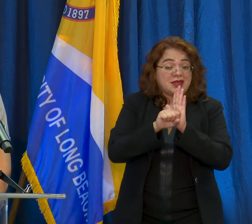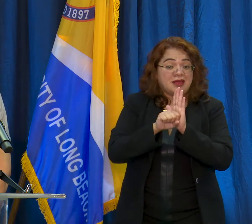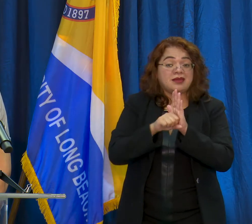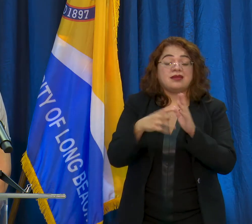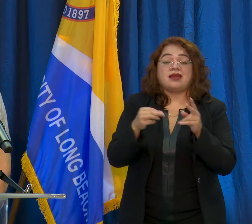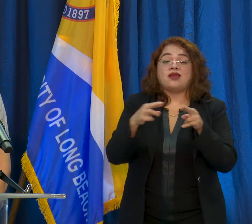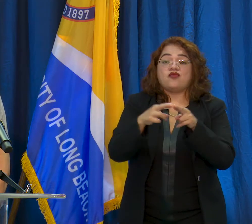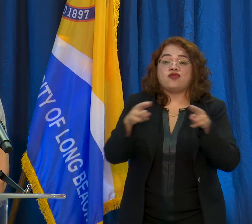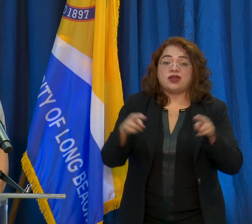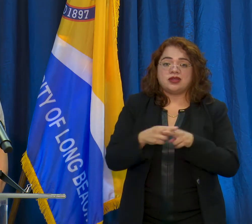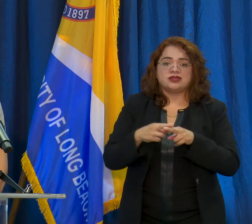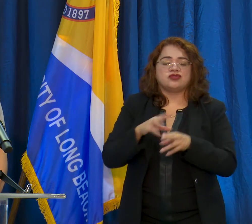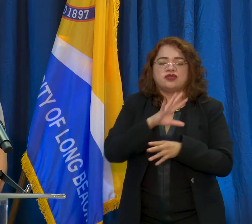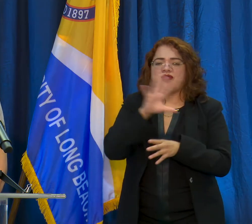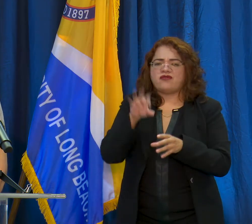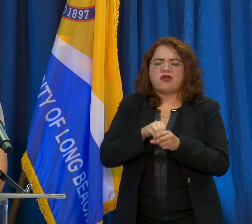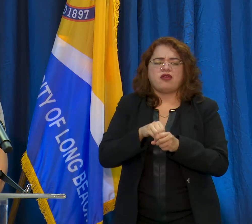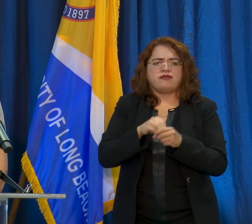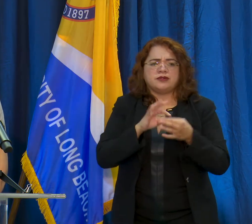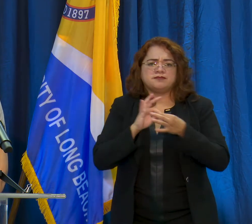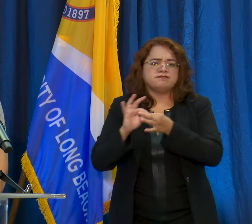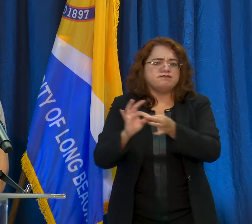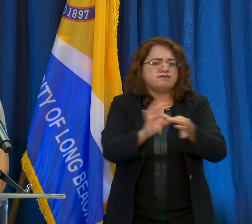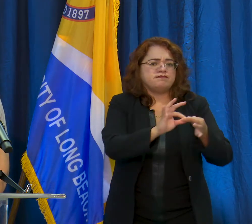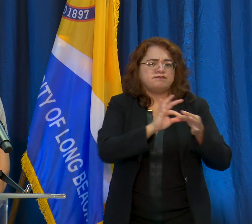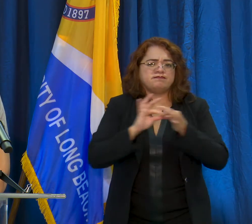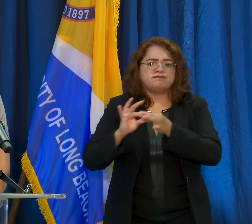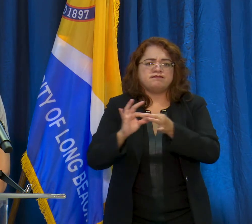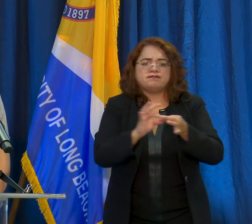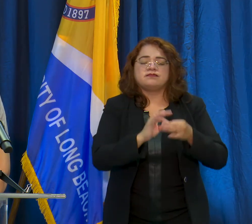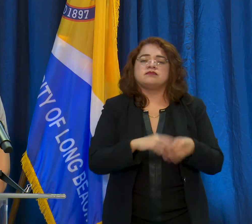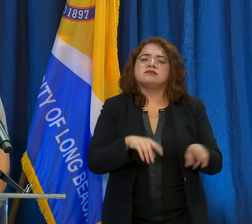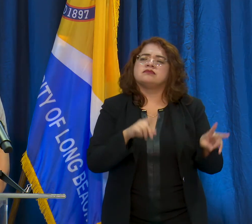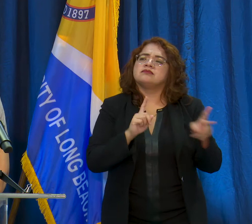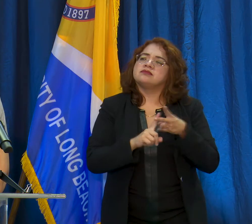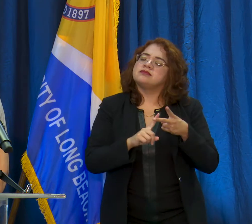well as locally. The next question